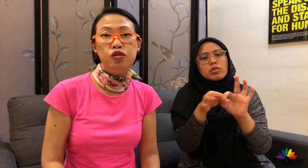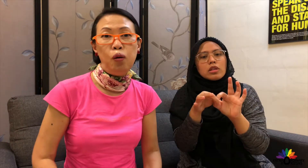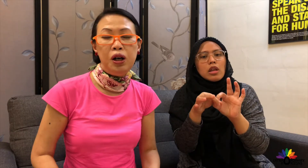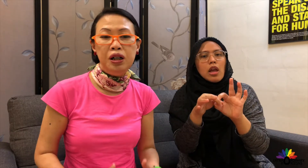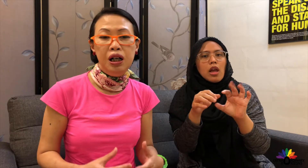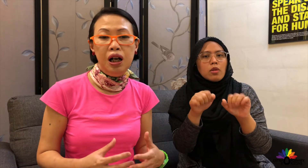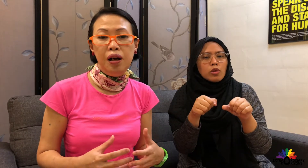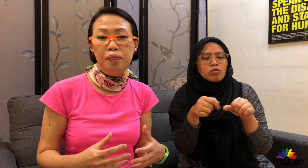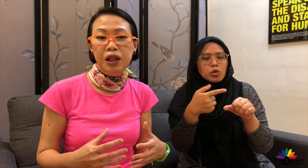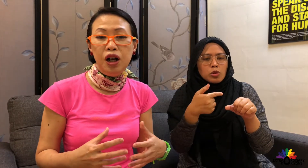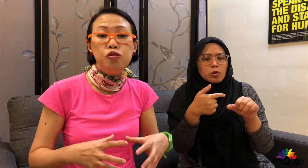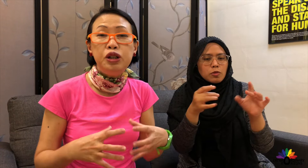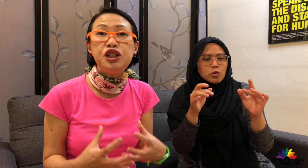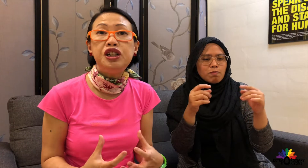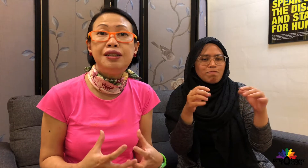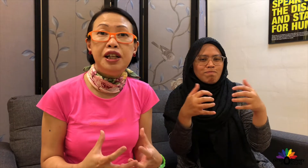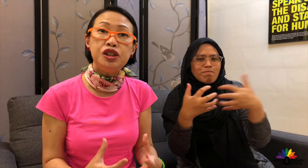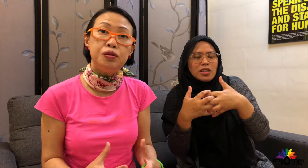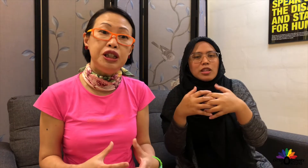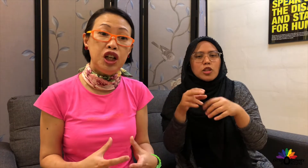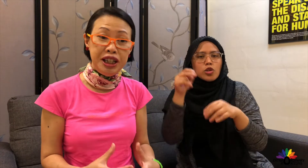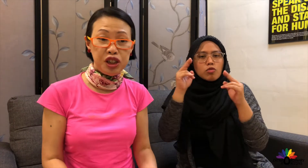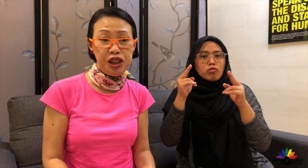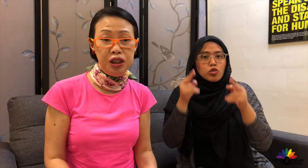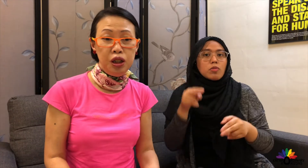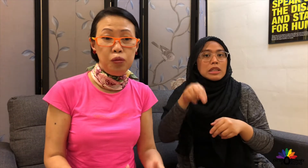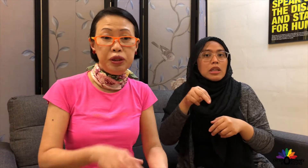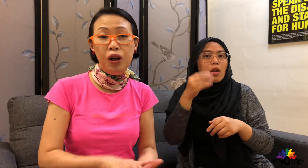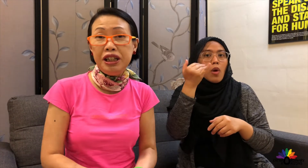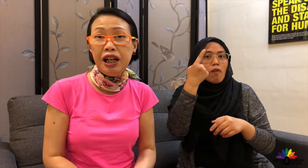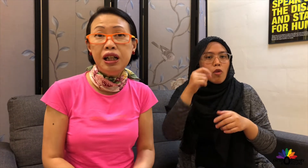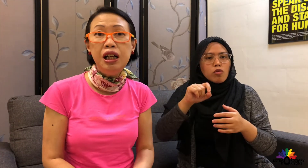for a richer sensory connection with one another